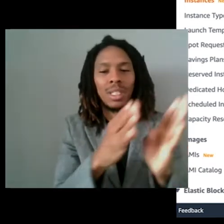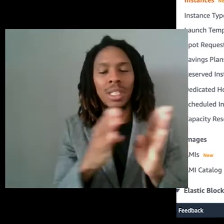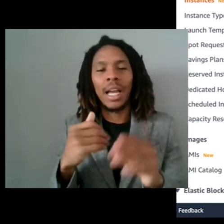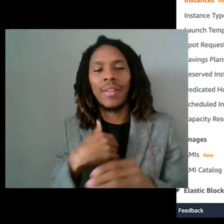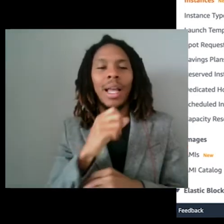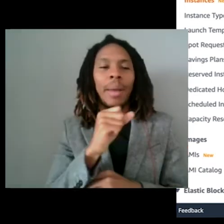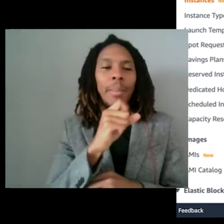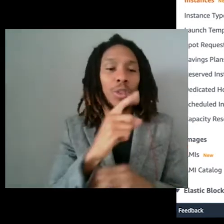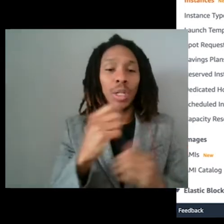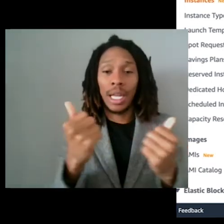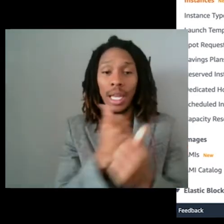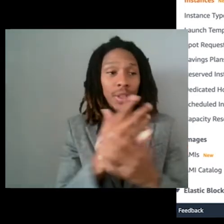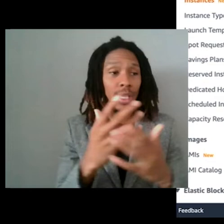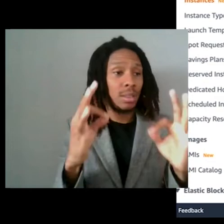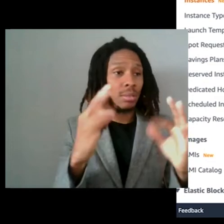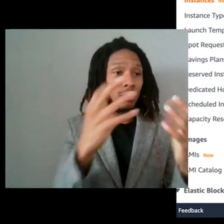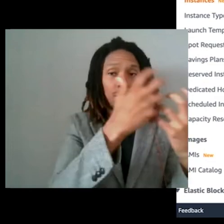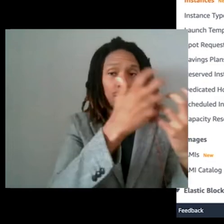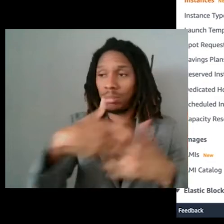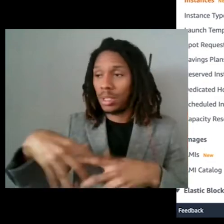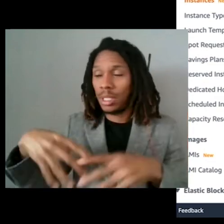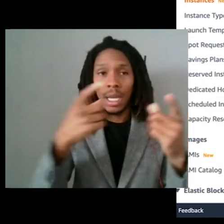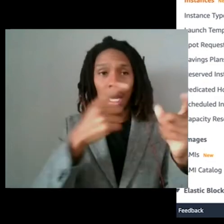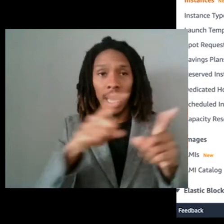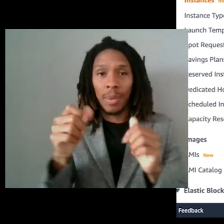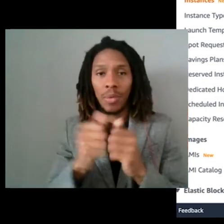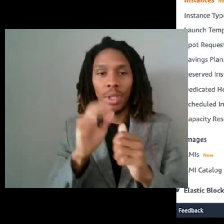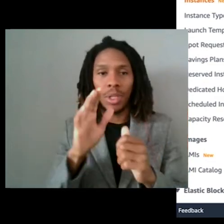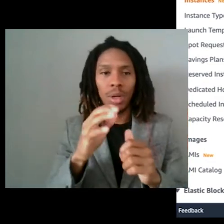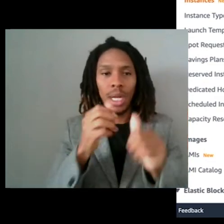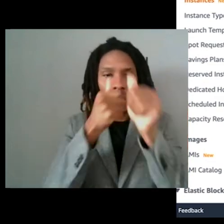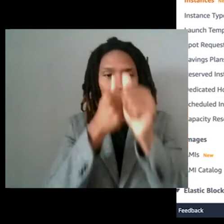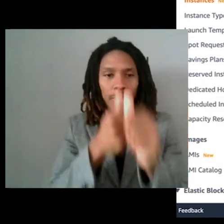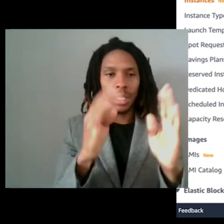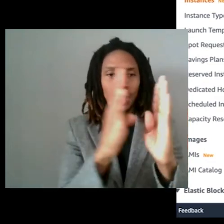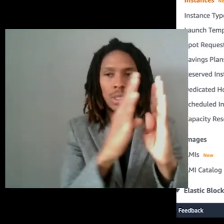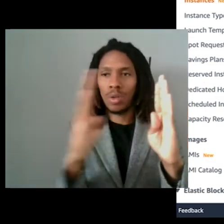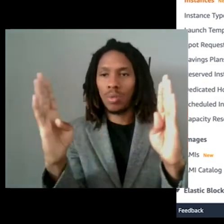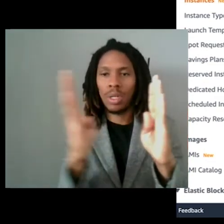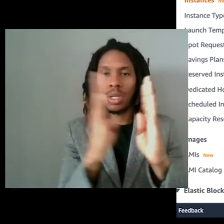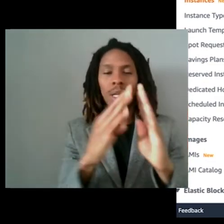is happening within your compliance window. And so since we're creating some instances